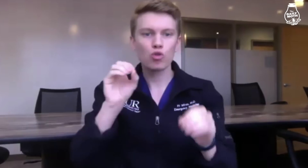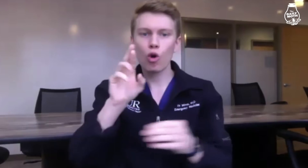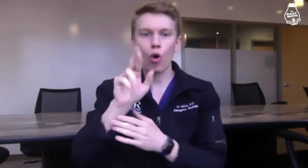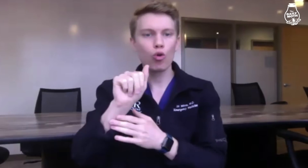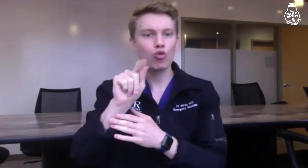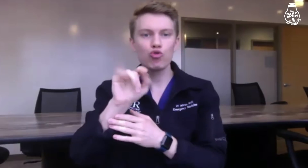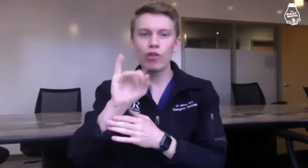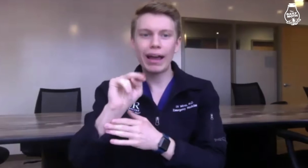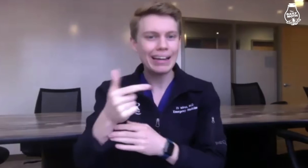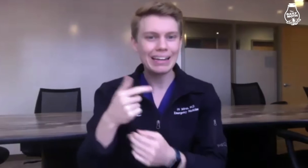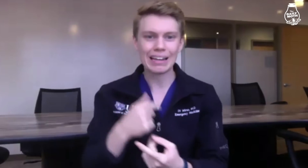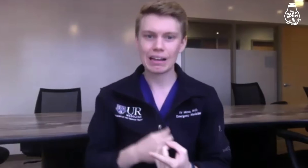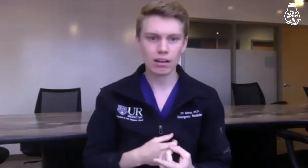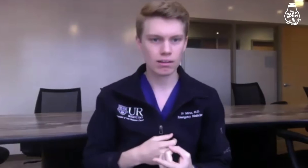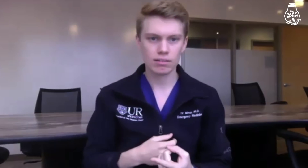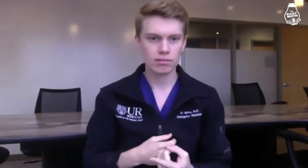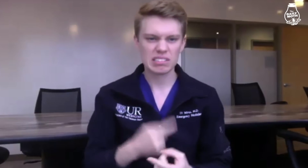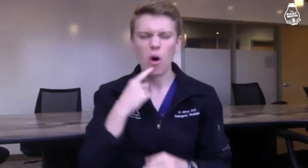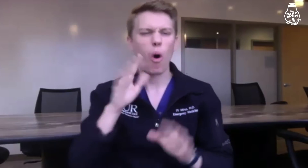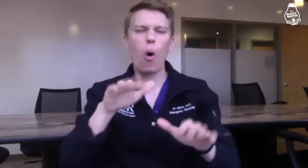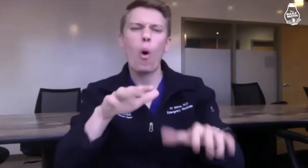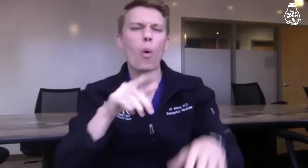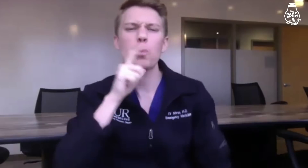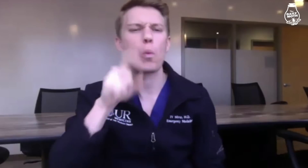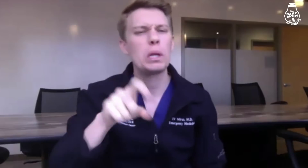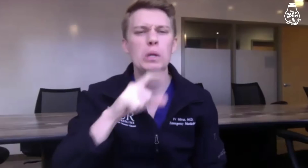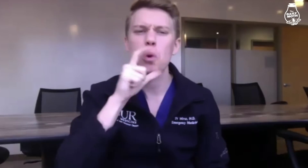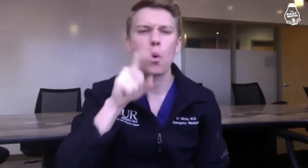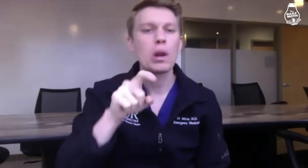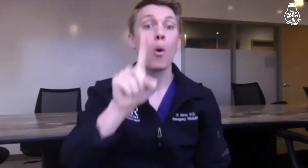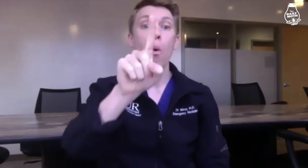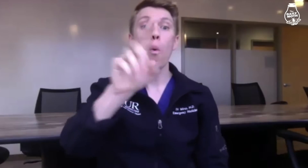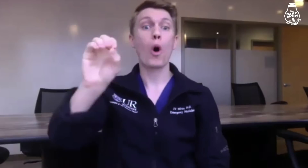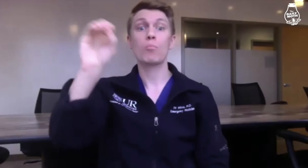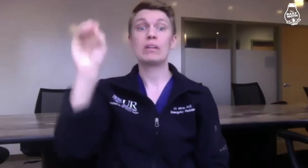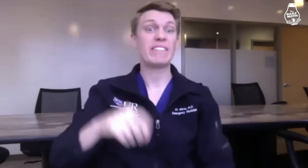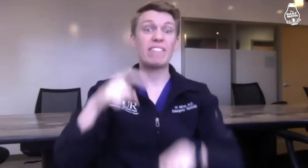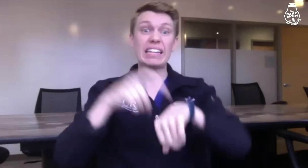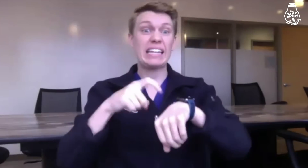They don't have a rating. They might say, "Oh, you don't need it.